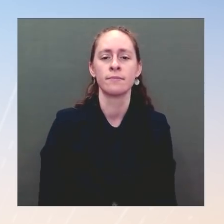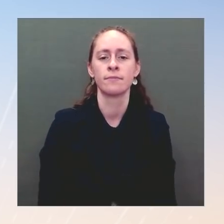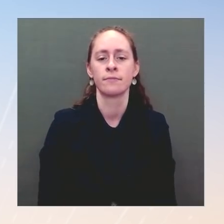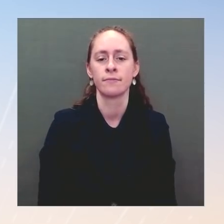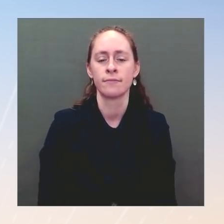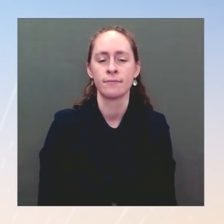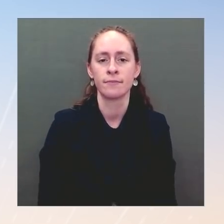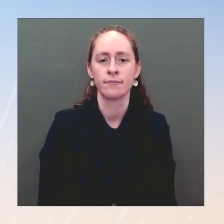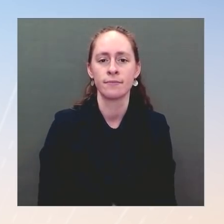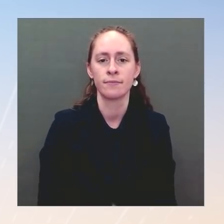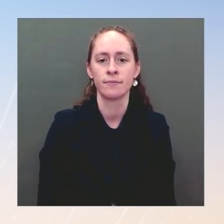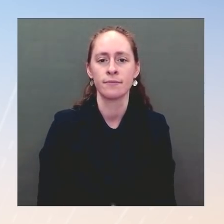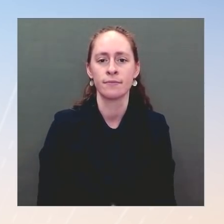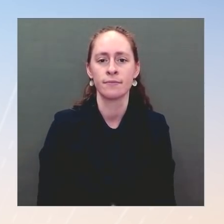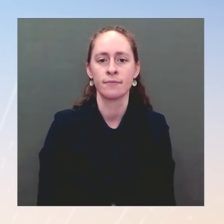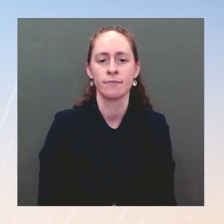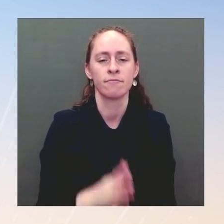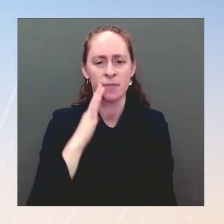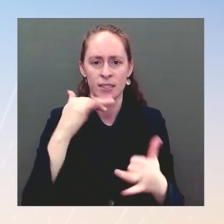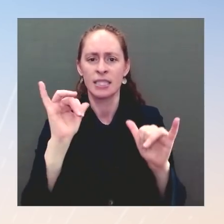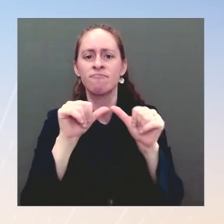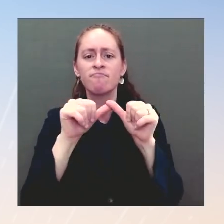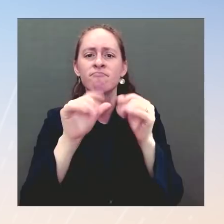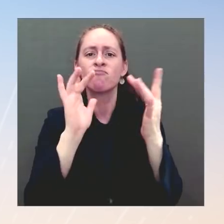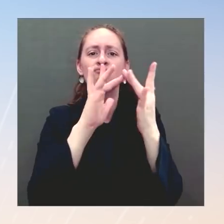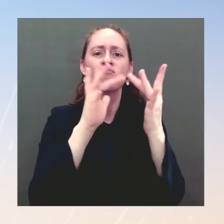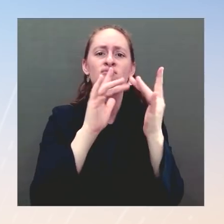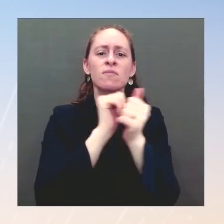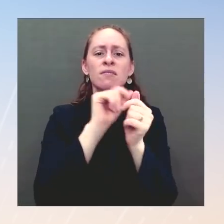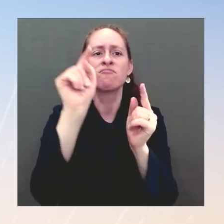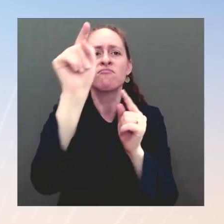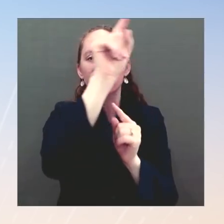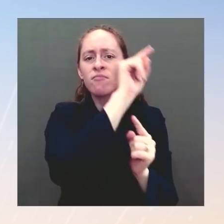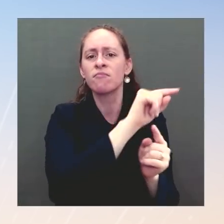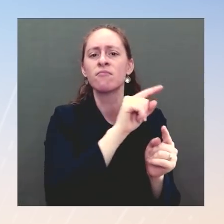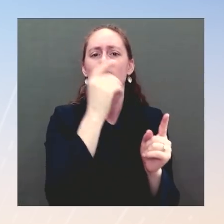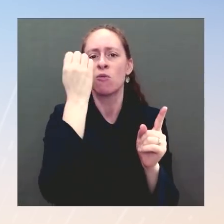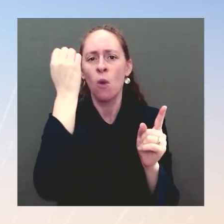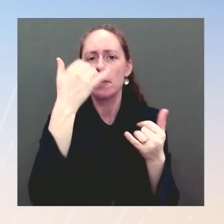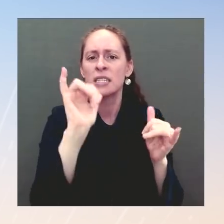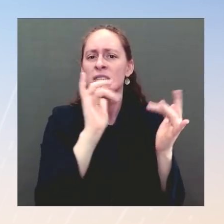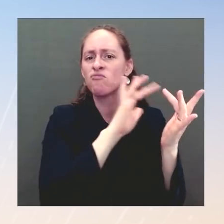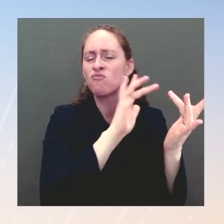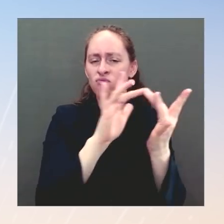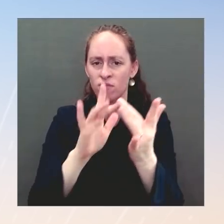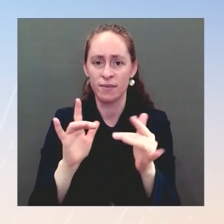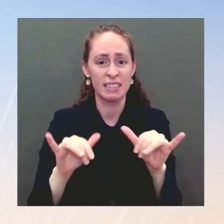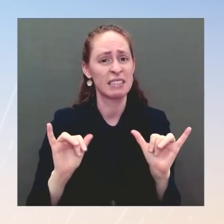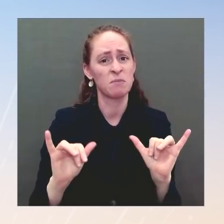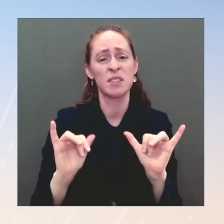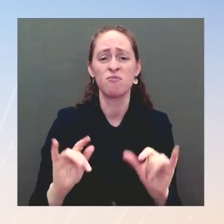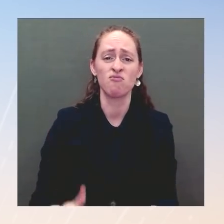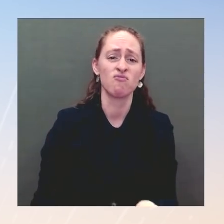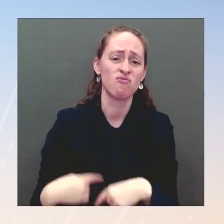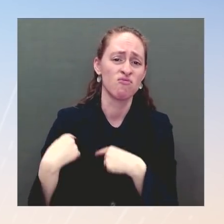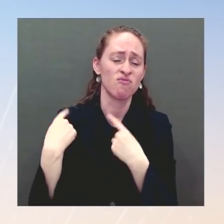and Allies, some things that he -- something that he has been doing for several days now. But that is cont- -- the continuation of what our engagement has been.